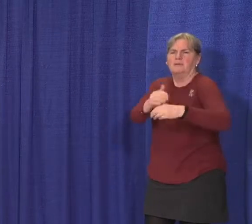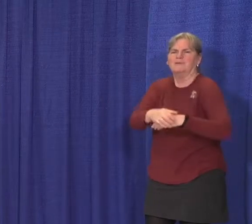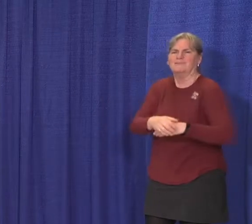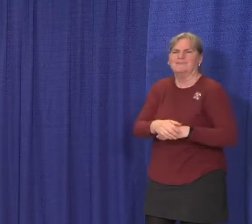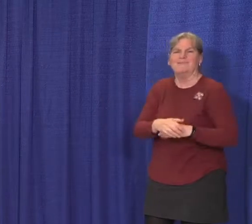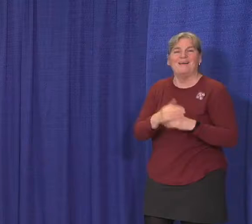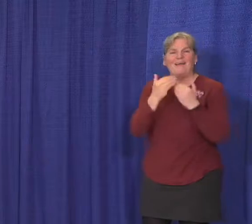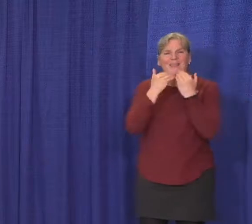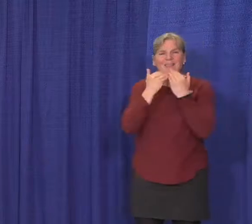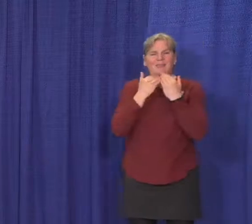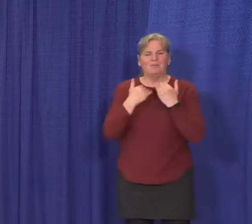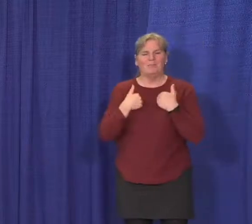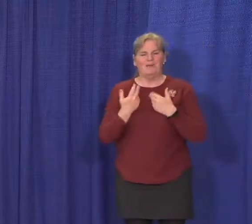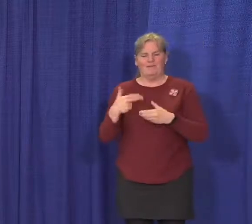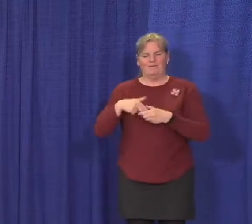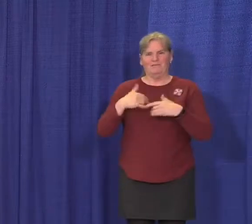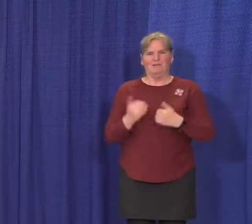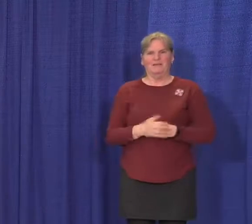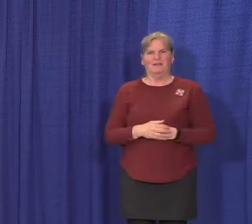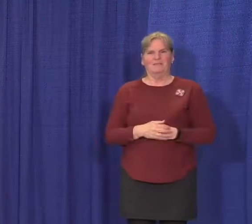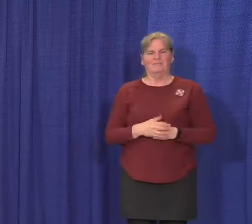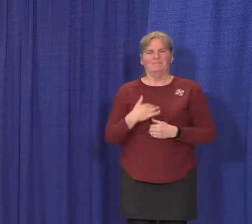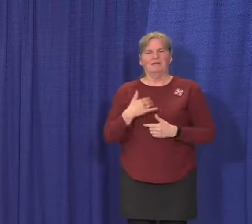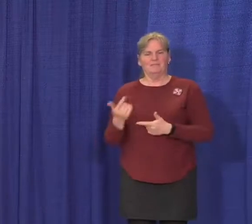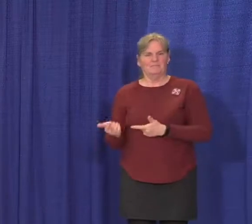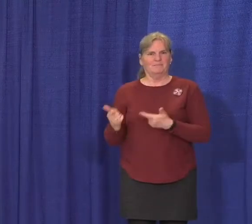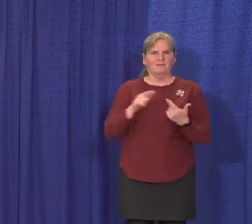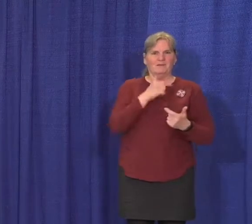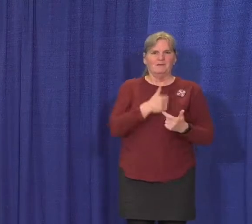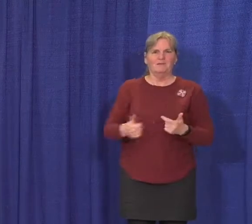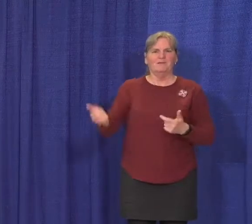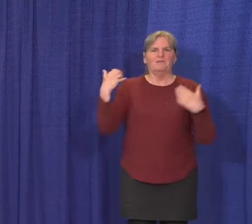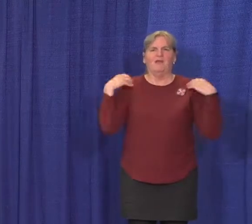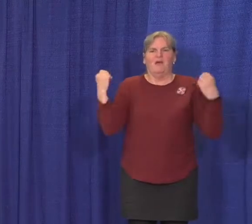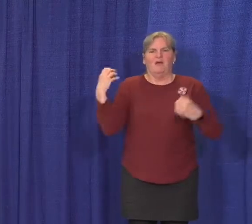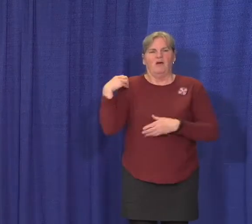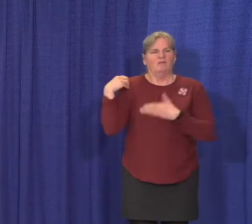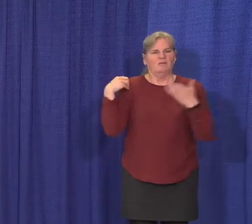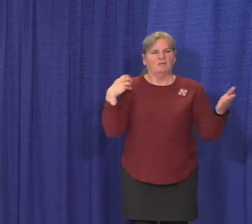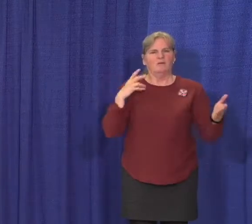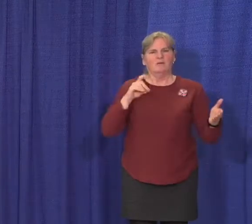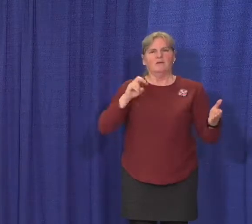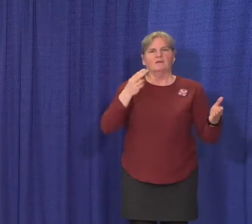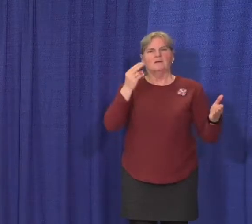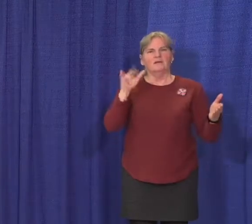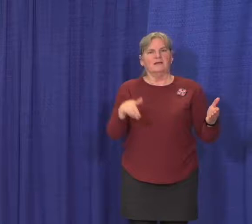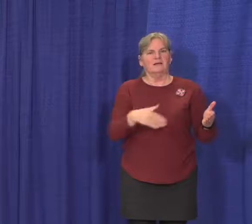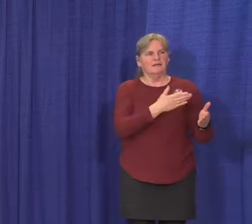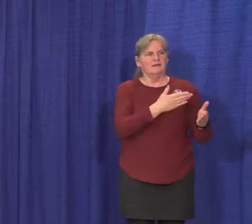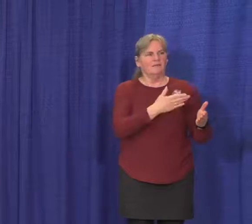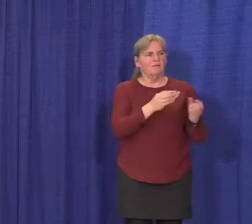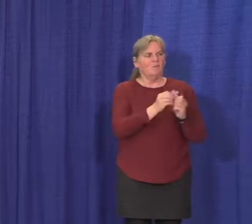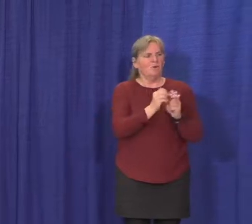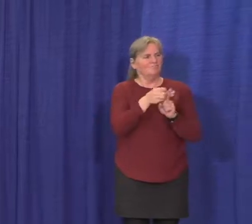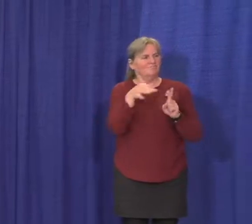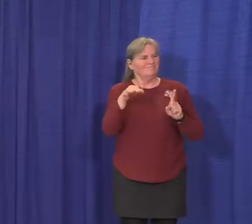Thank you for the opportunity to be here. I will now turn to our Chief Medical Officer of Health Doctor